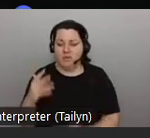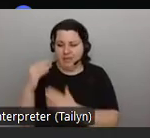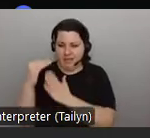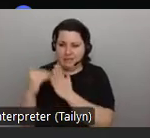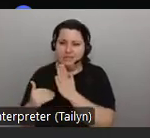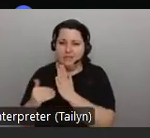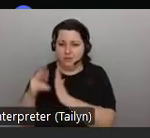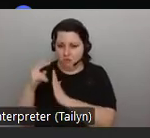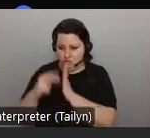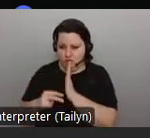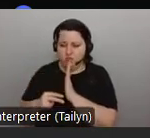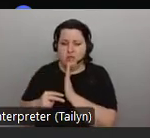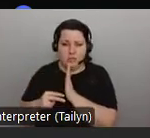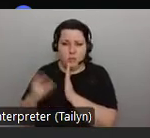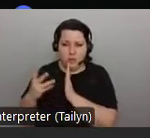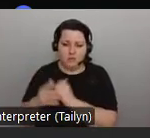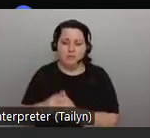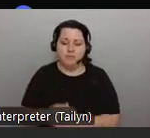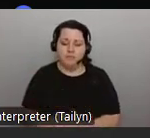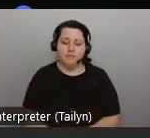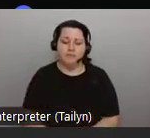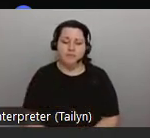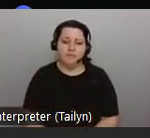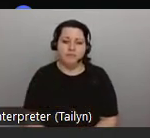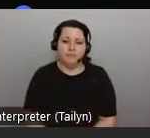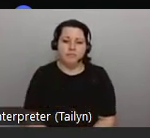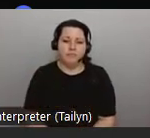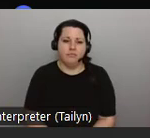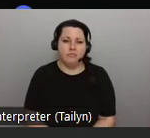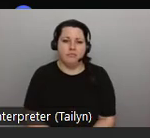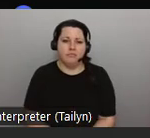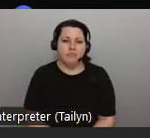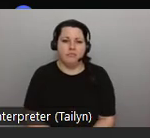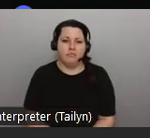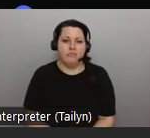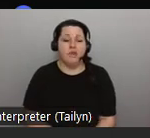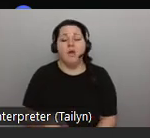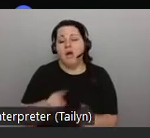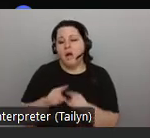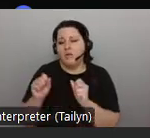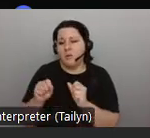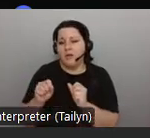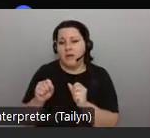recommend using the reading order pain, -- pane